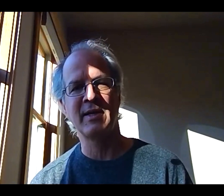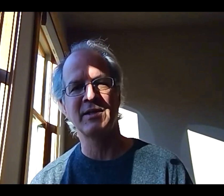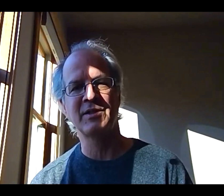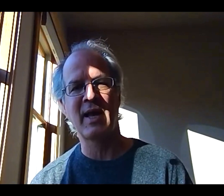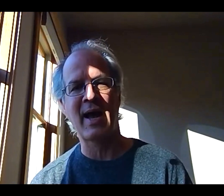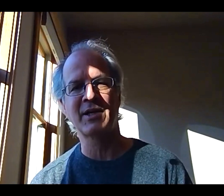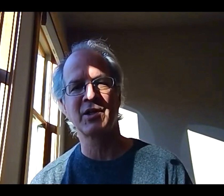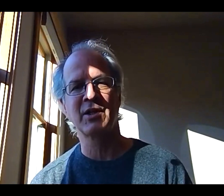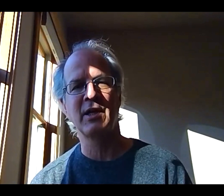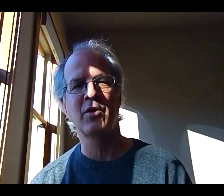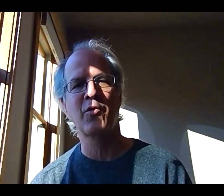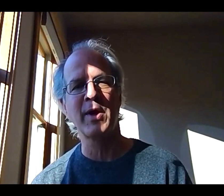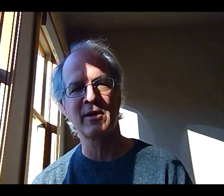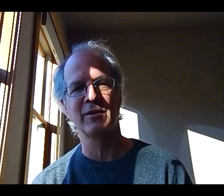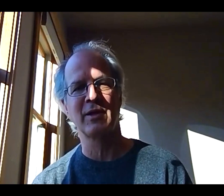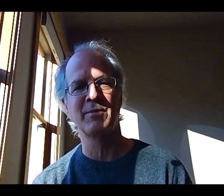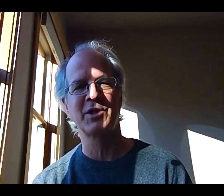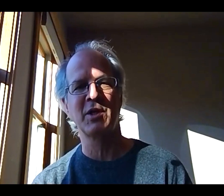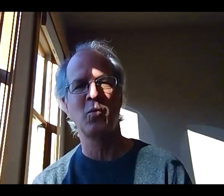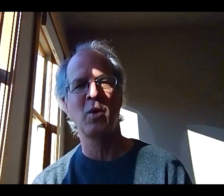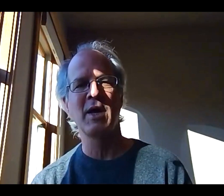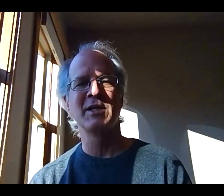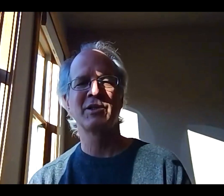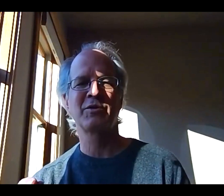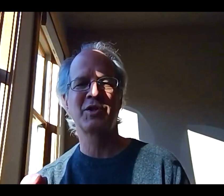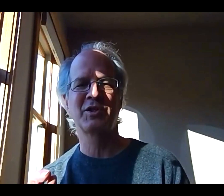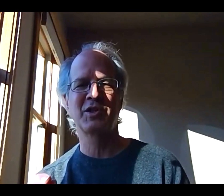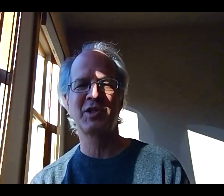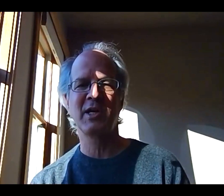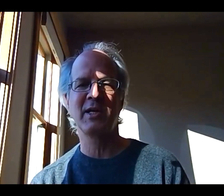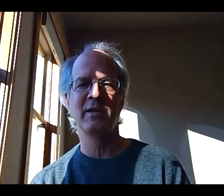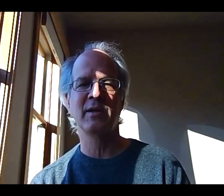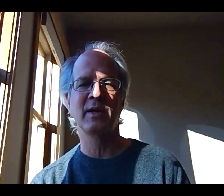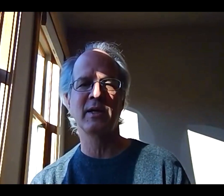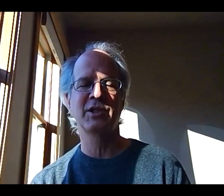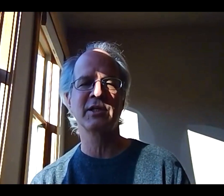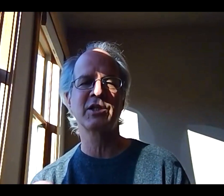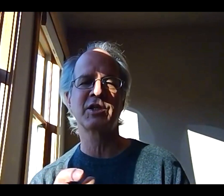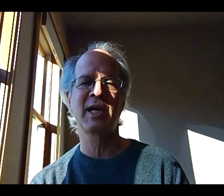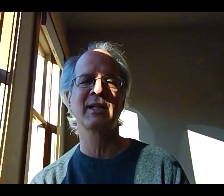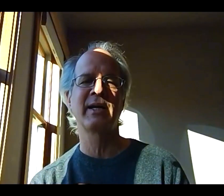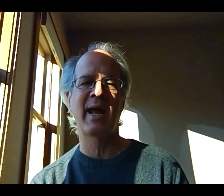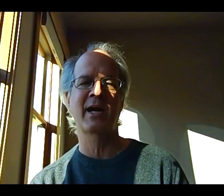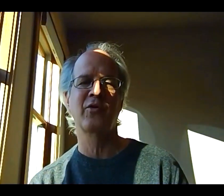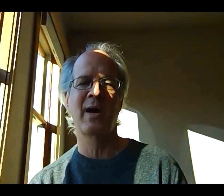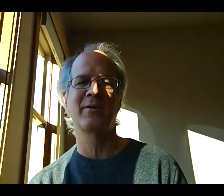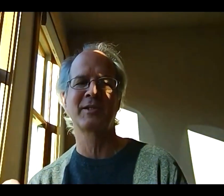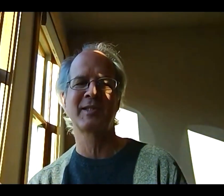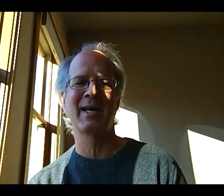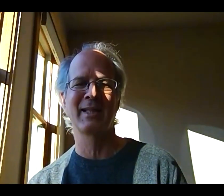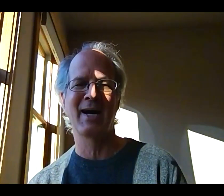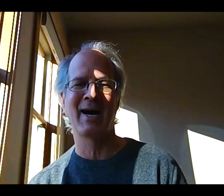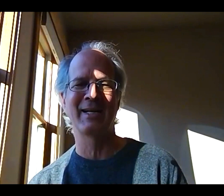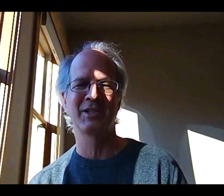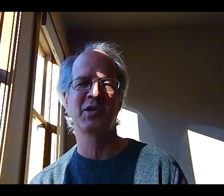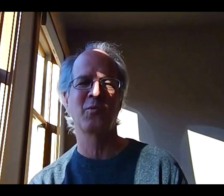is actually critical. I mean she, so she doesn't tell an actor how to say a line, she